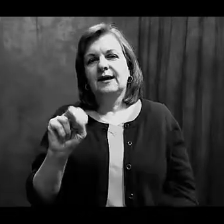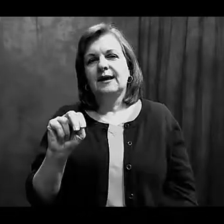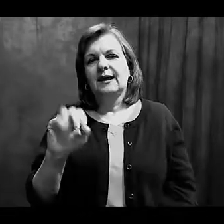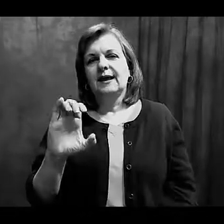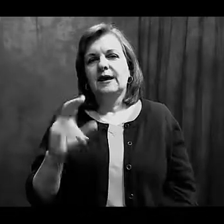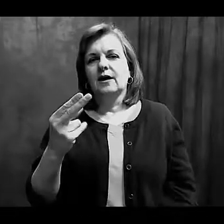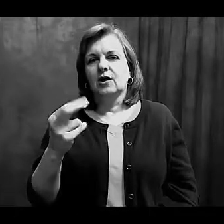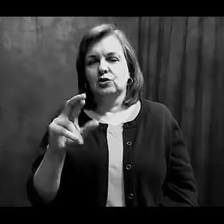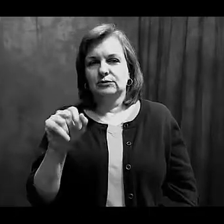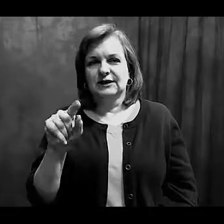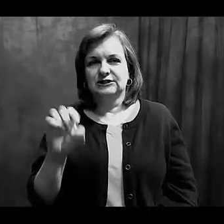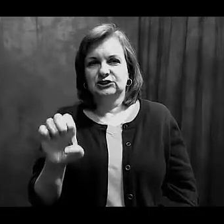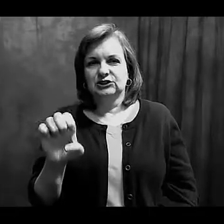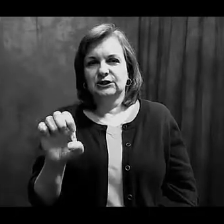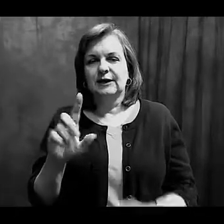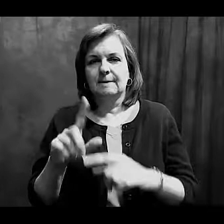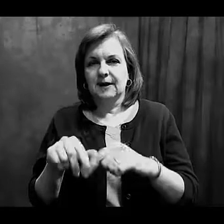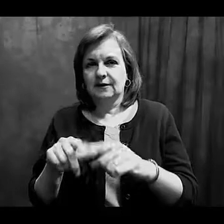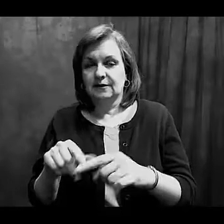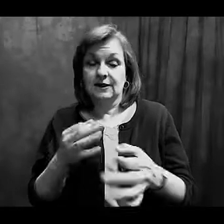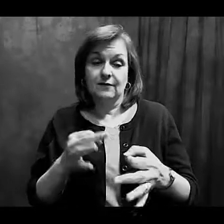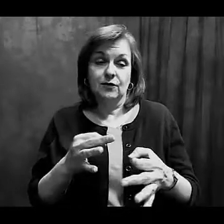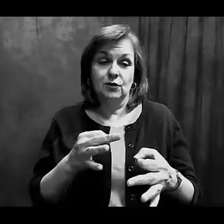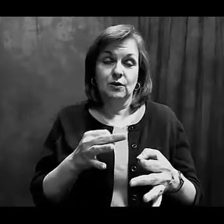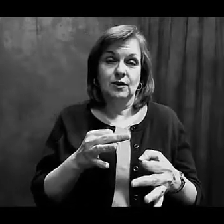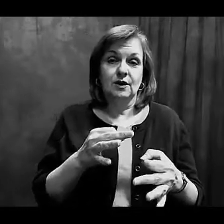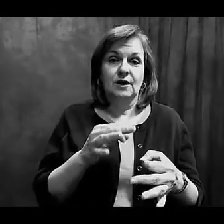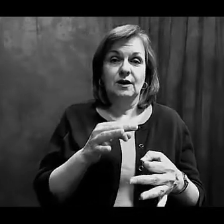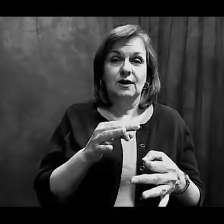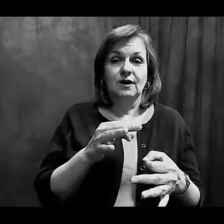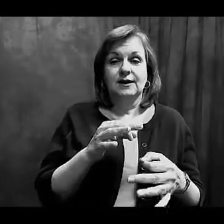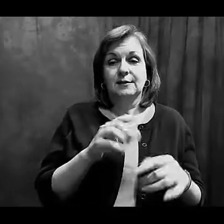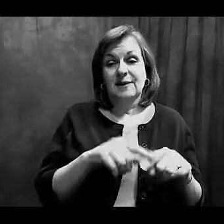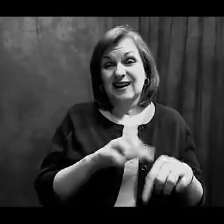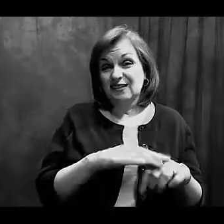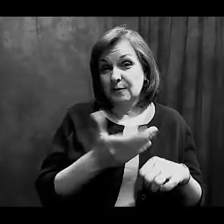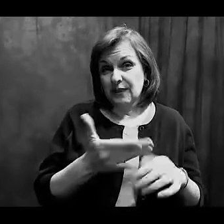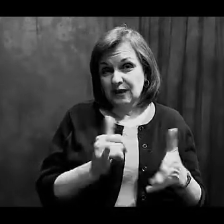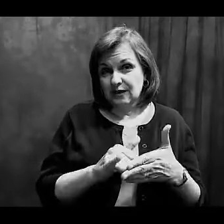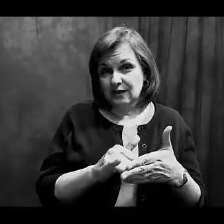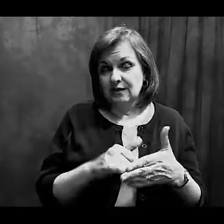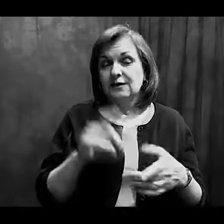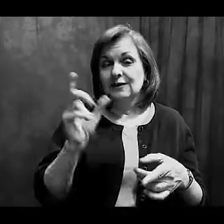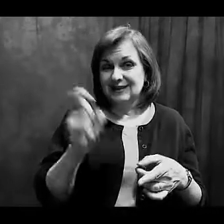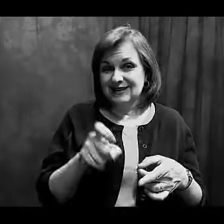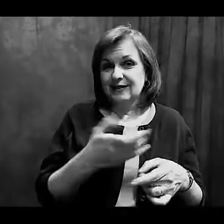anchorage dependence -- if you are dependent on something you need it right